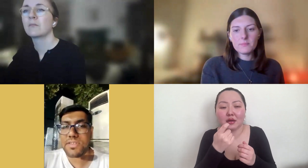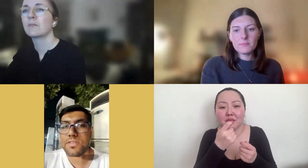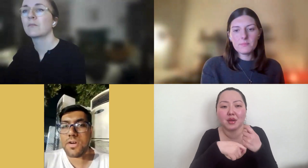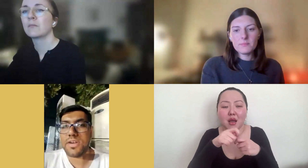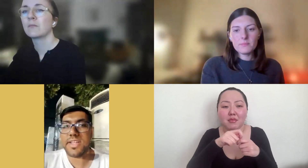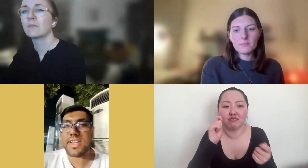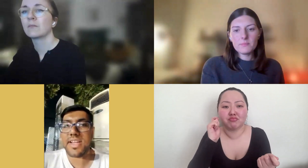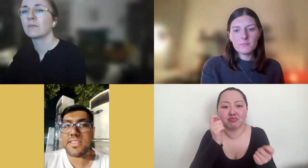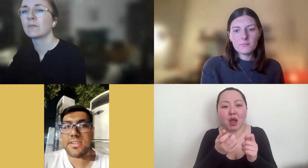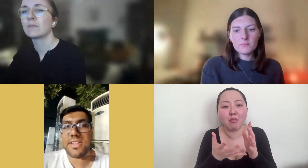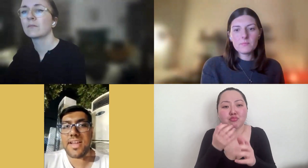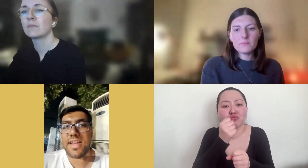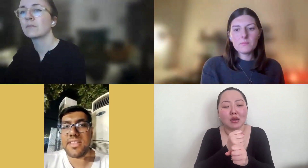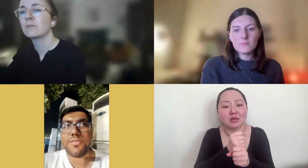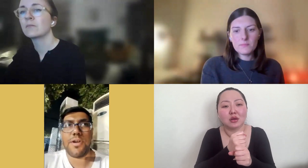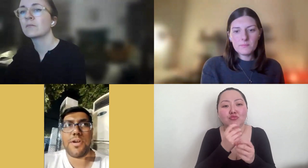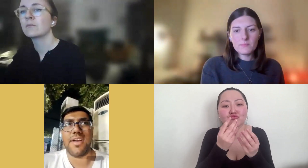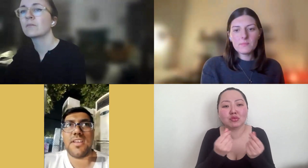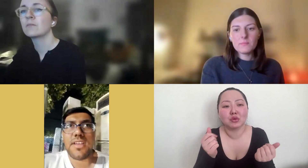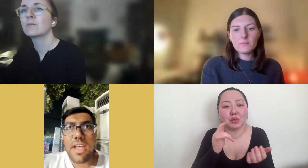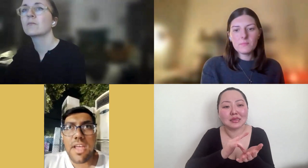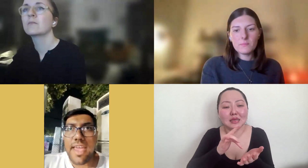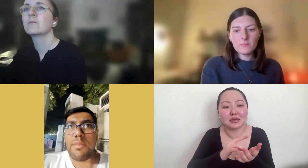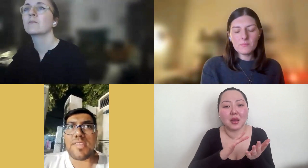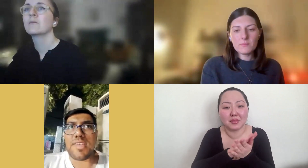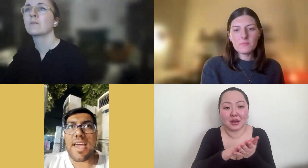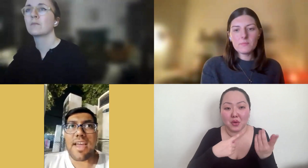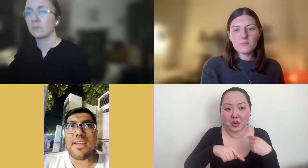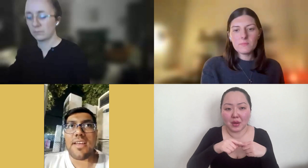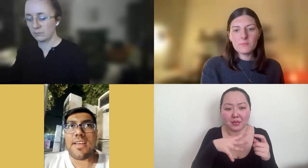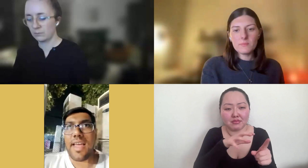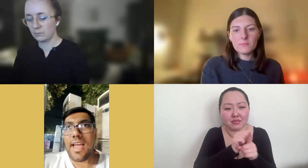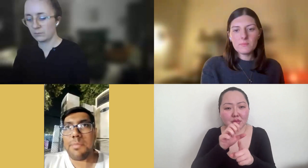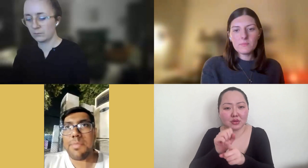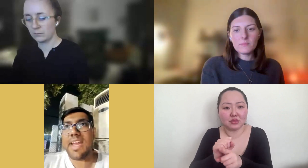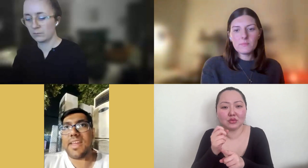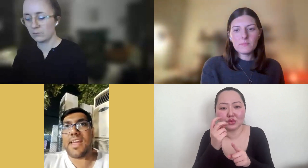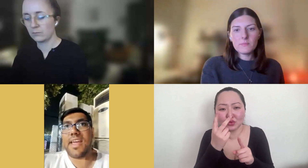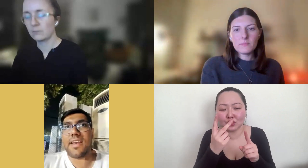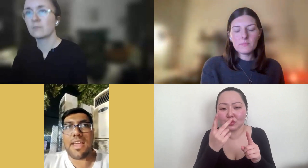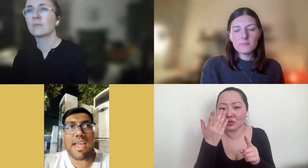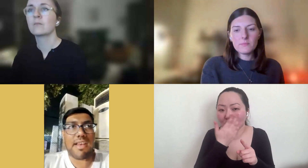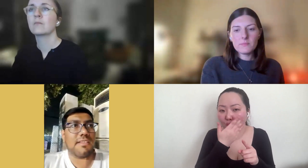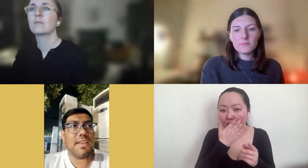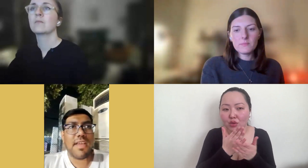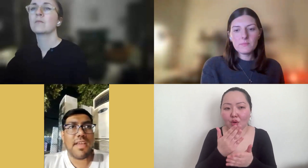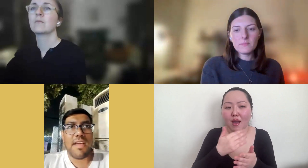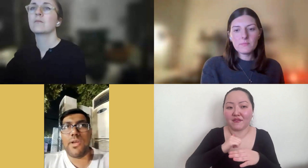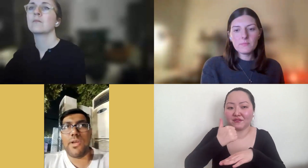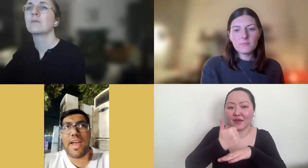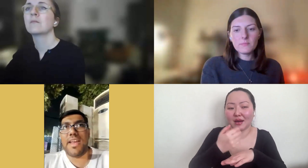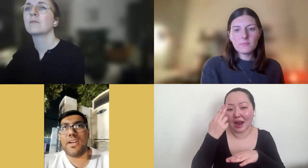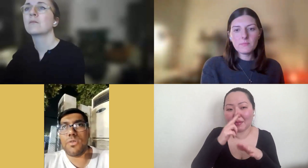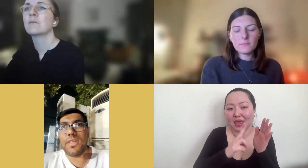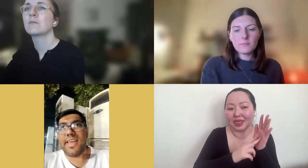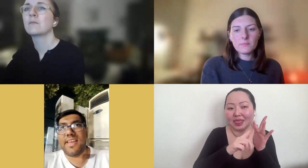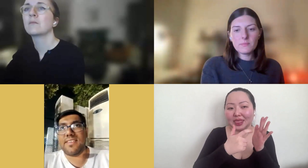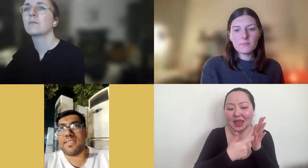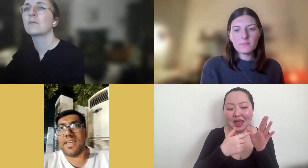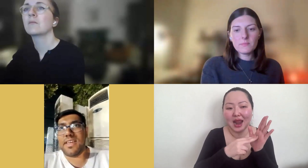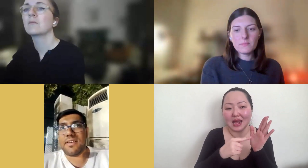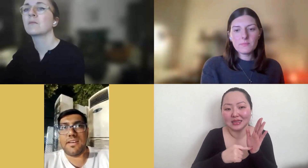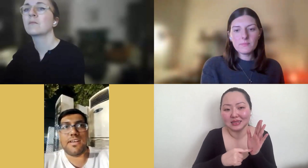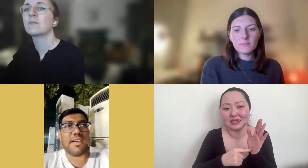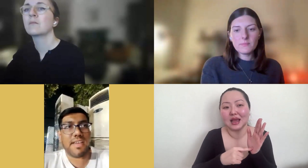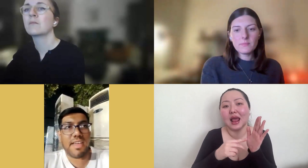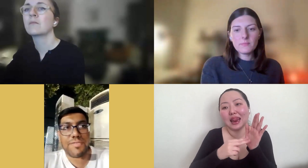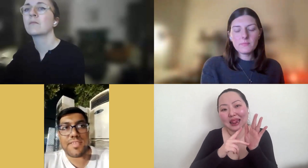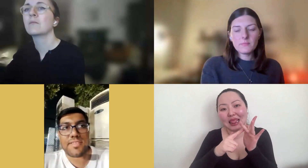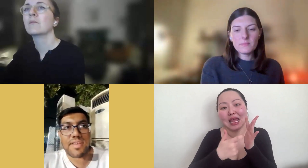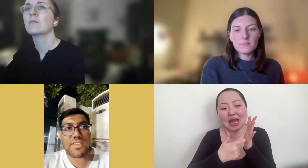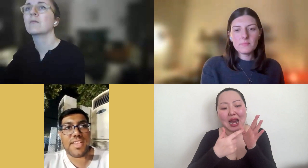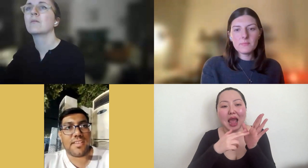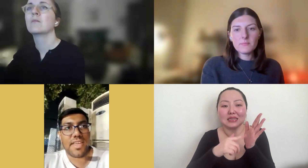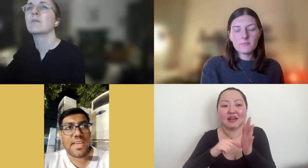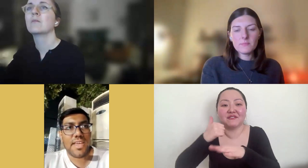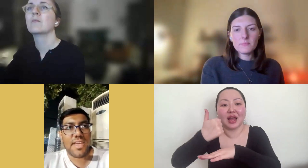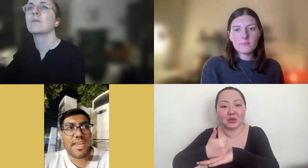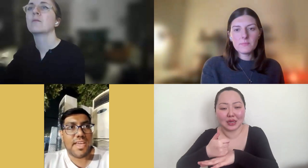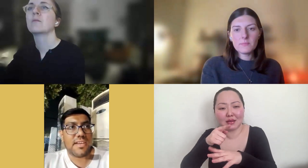which is called Nirant. It aims at updating and value-adding to the infrastructure that is there,